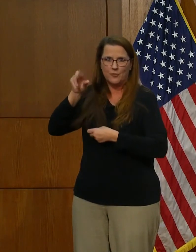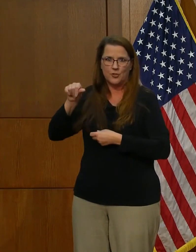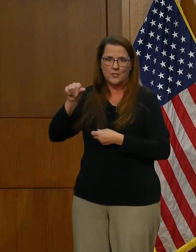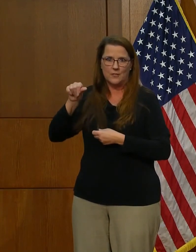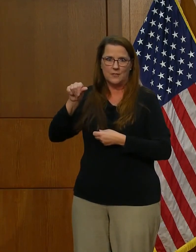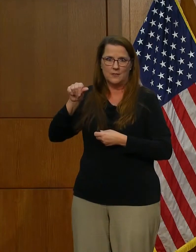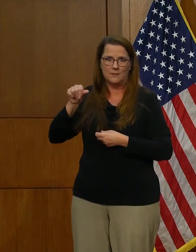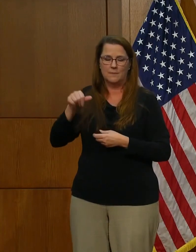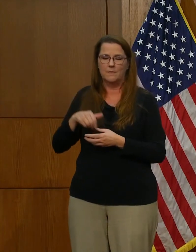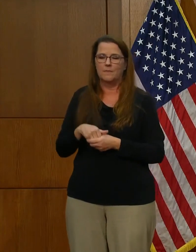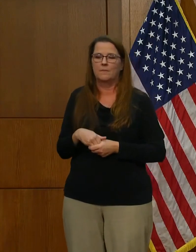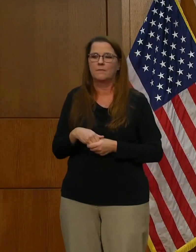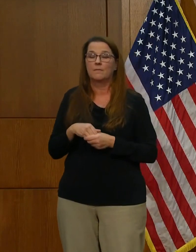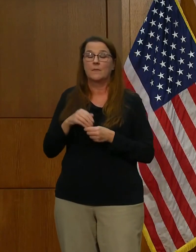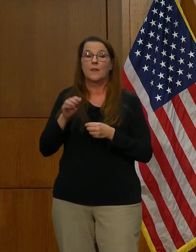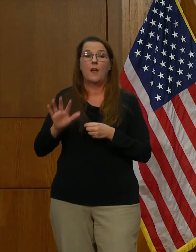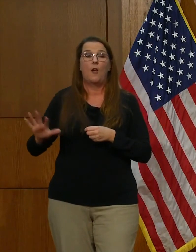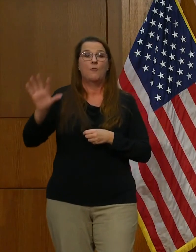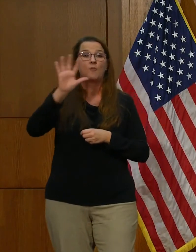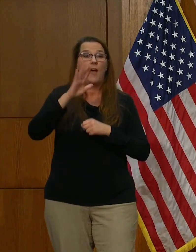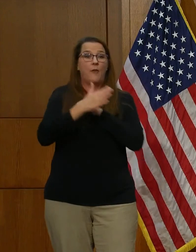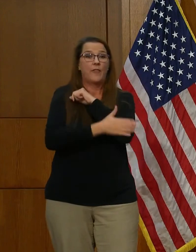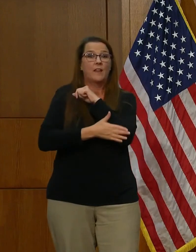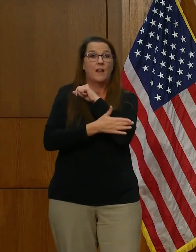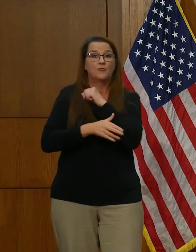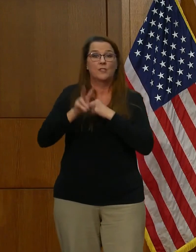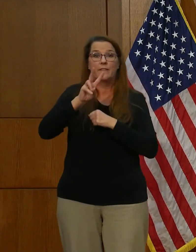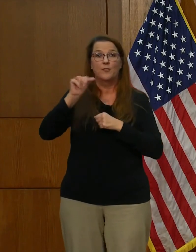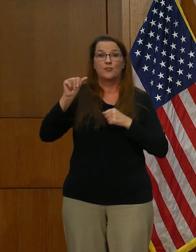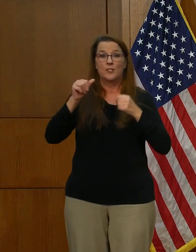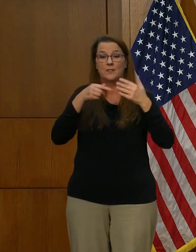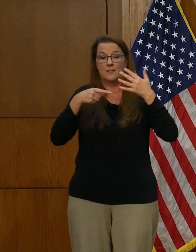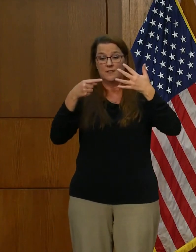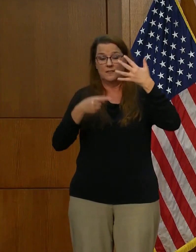ADMINISTERED EACH DAY IN OUR